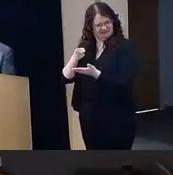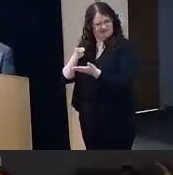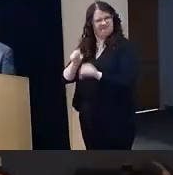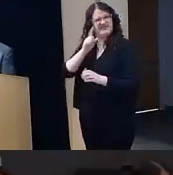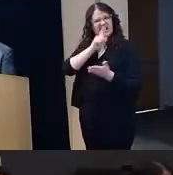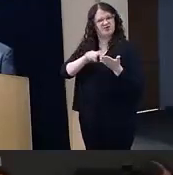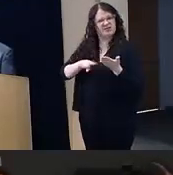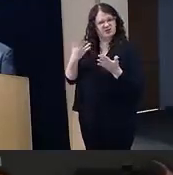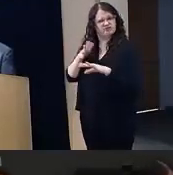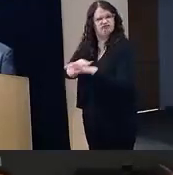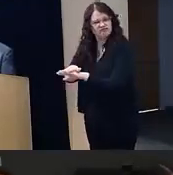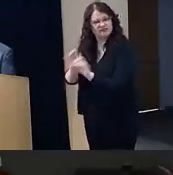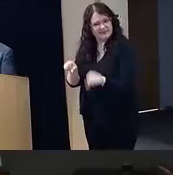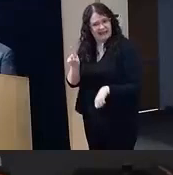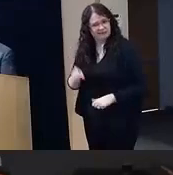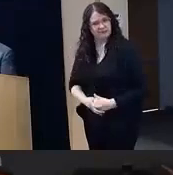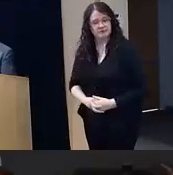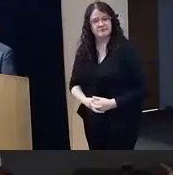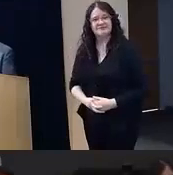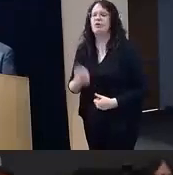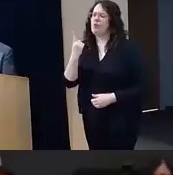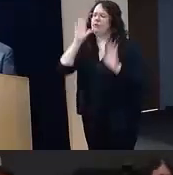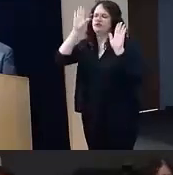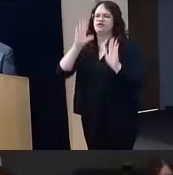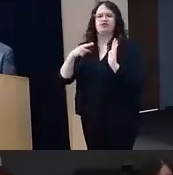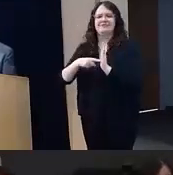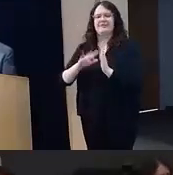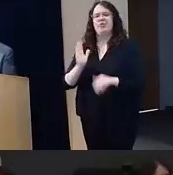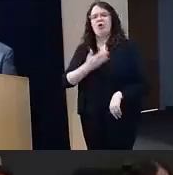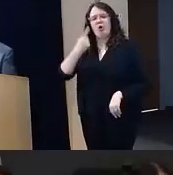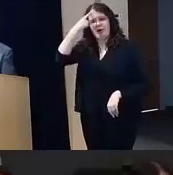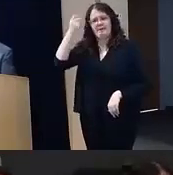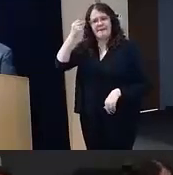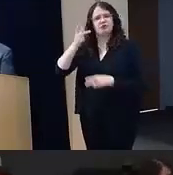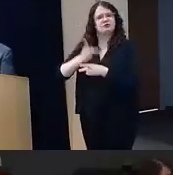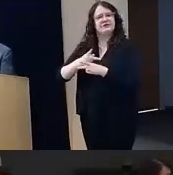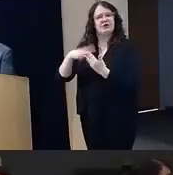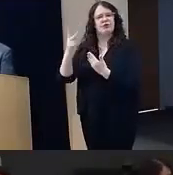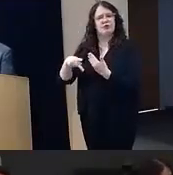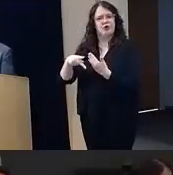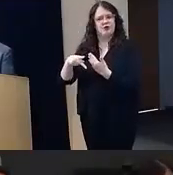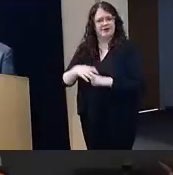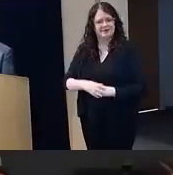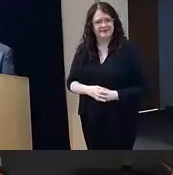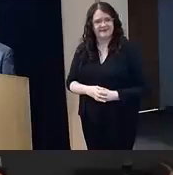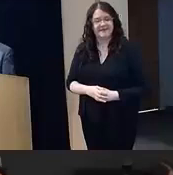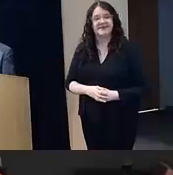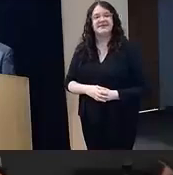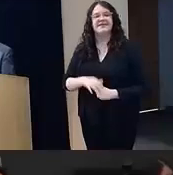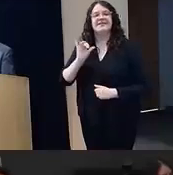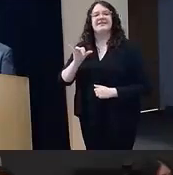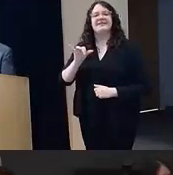a wonderful example is our Memory Care Program that's next to the ad CARE program that supports